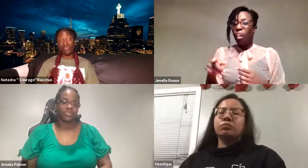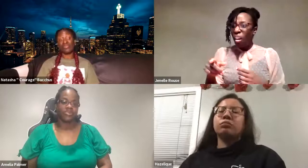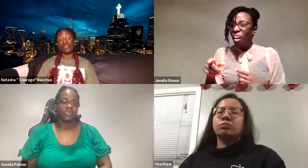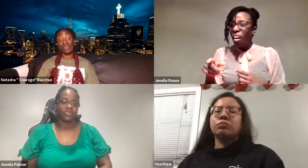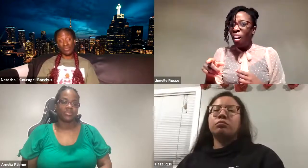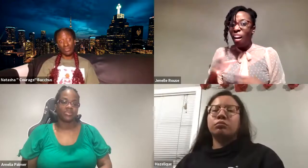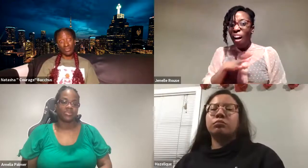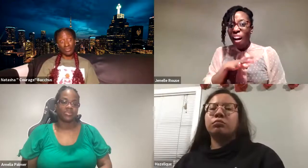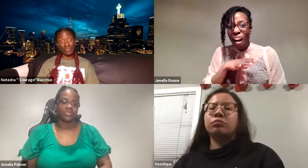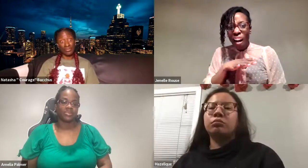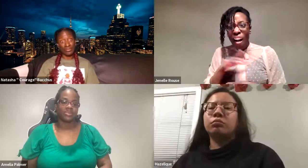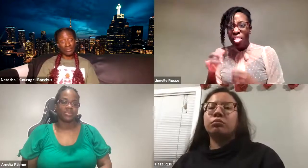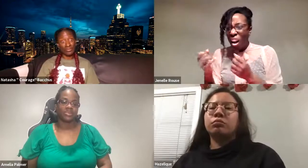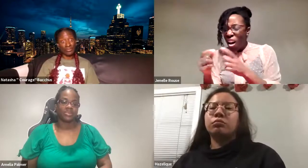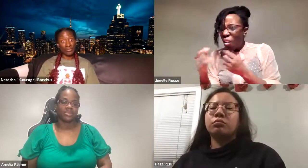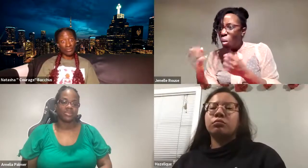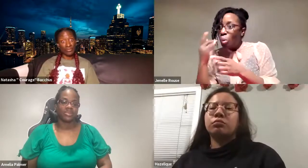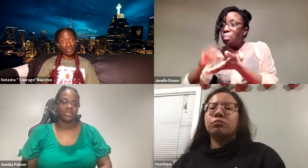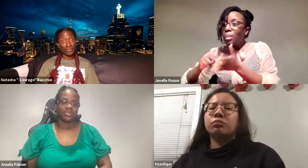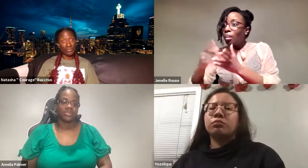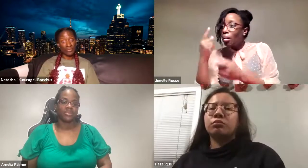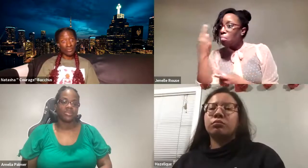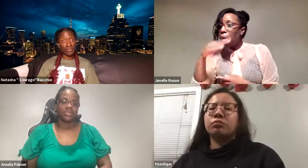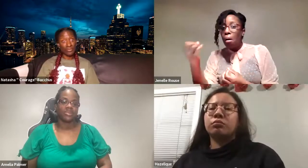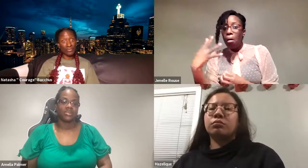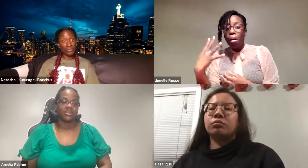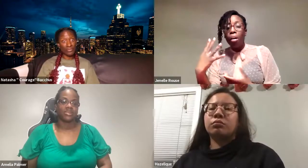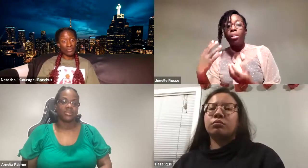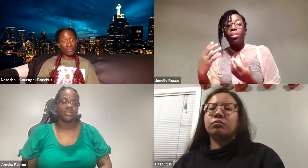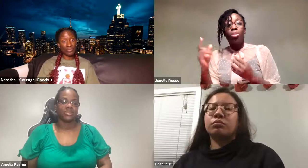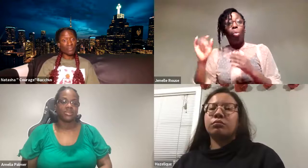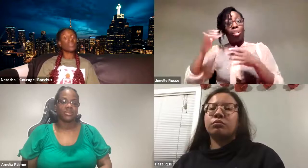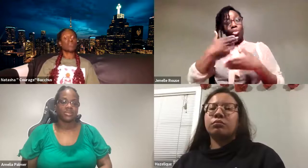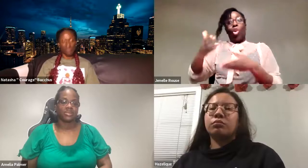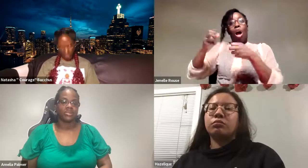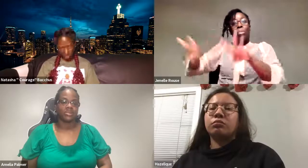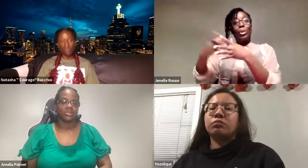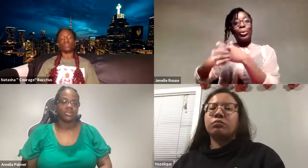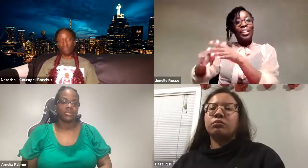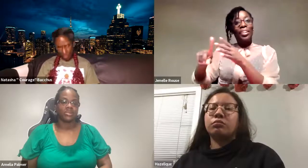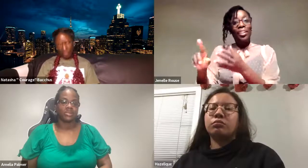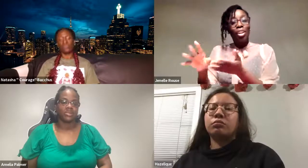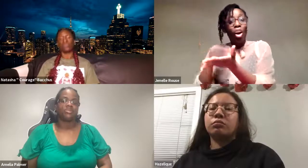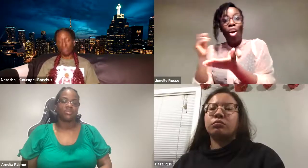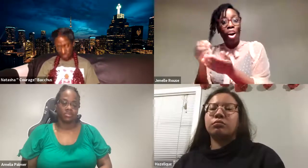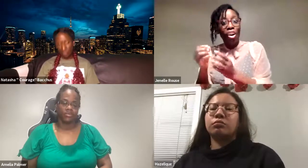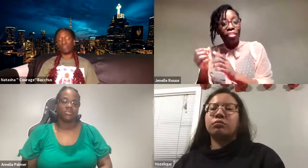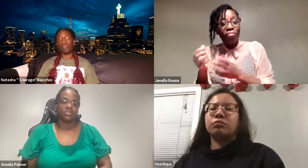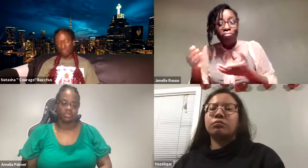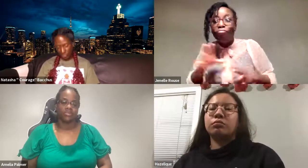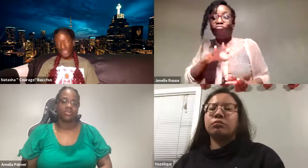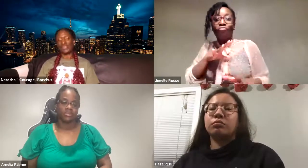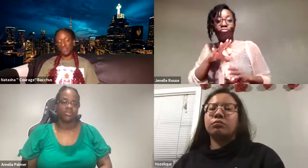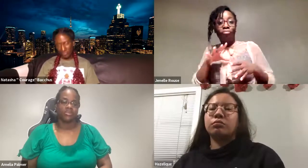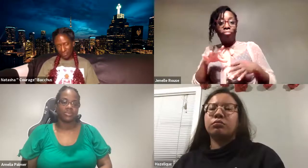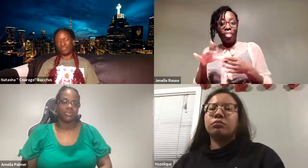don't ask "what's that??" you know don't be judgmental about them. if you want to learn